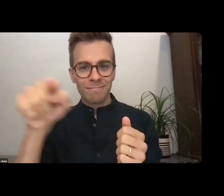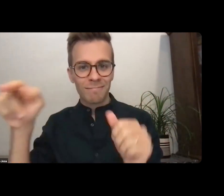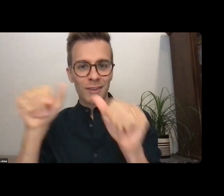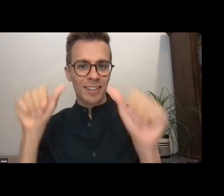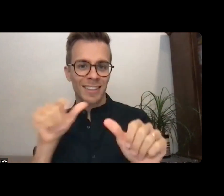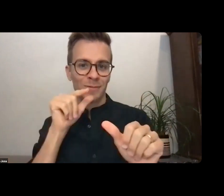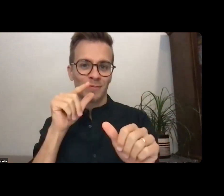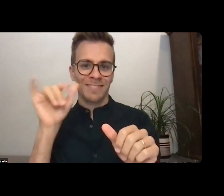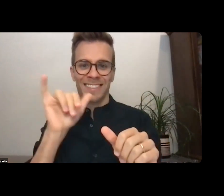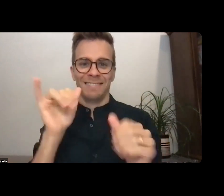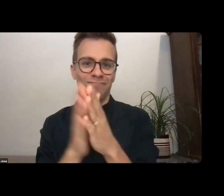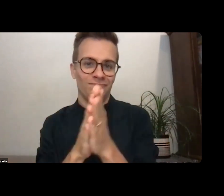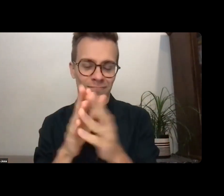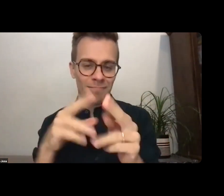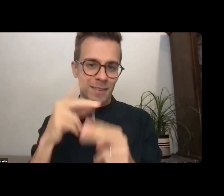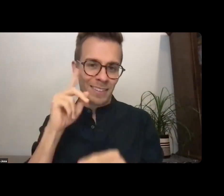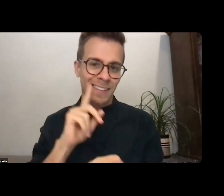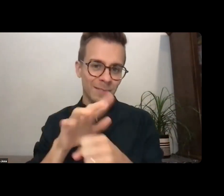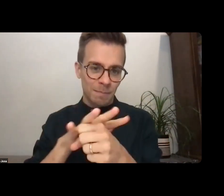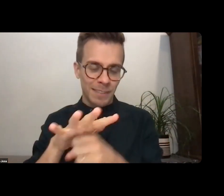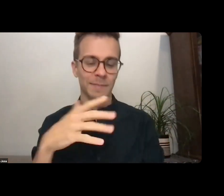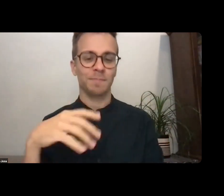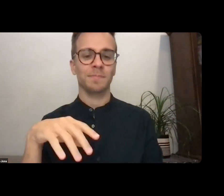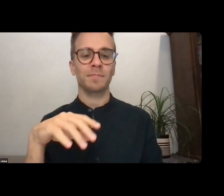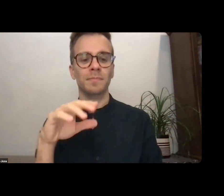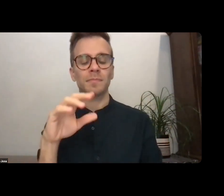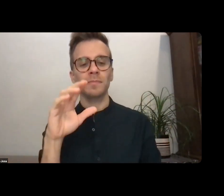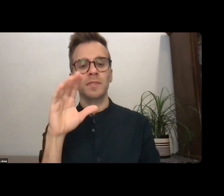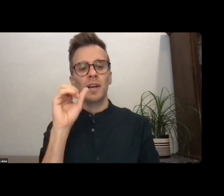And I find myself always working close with architects who are motivated about working